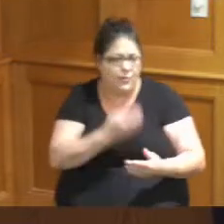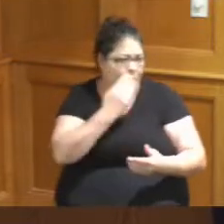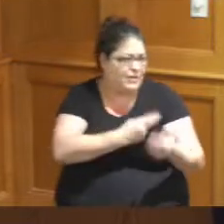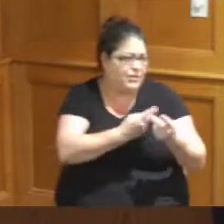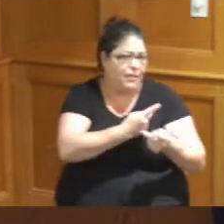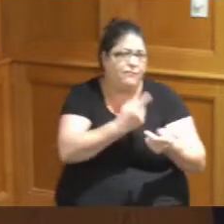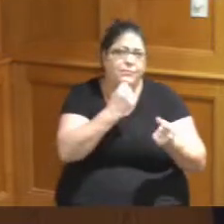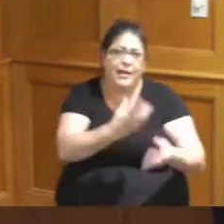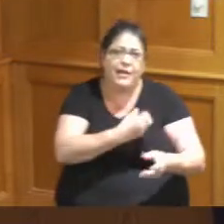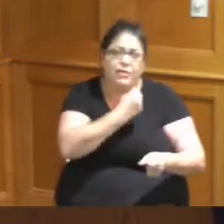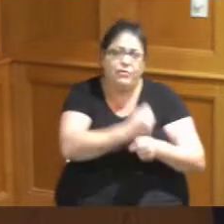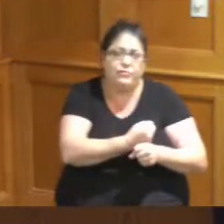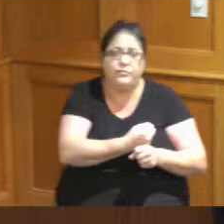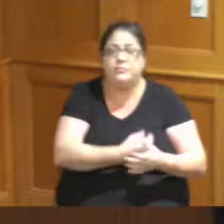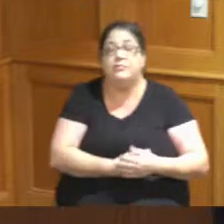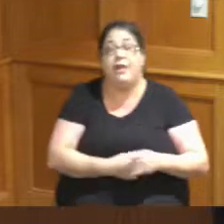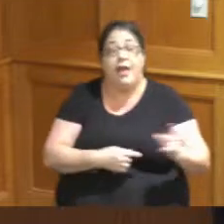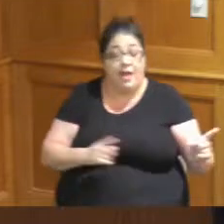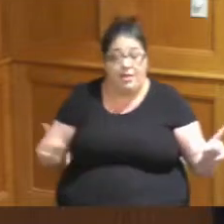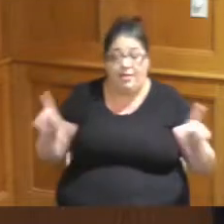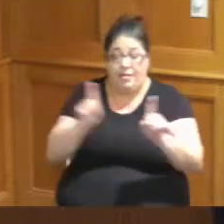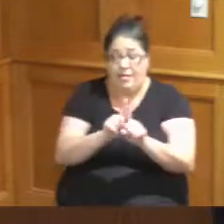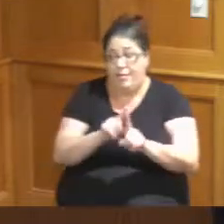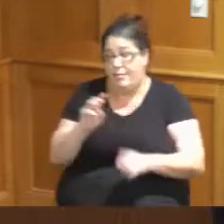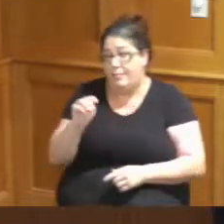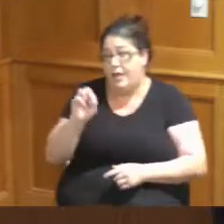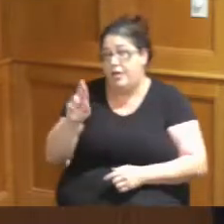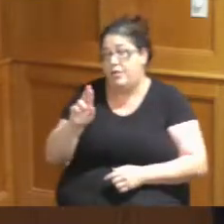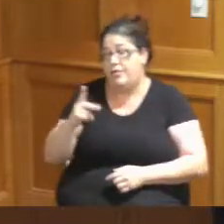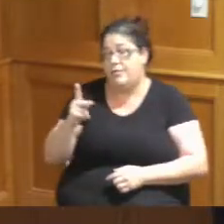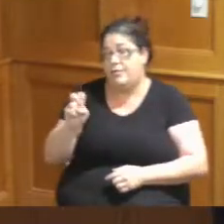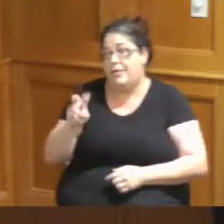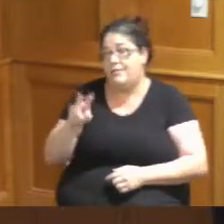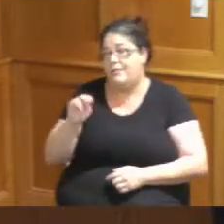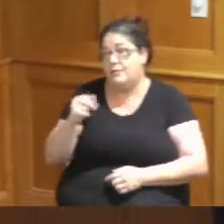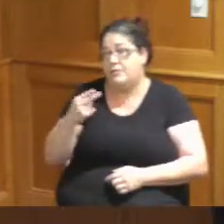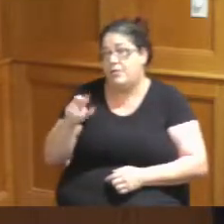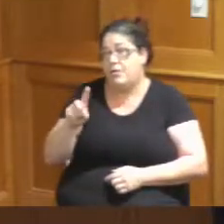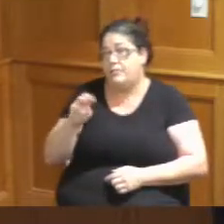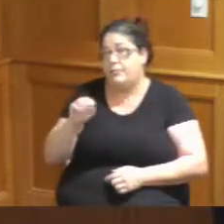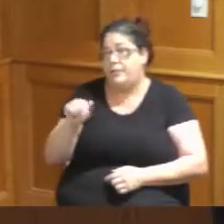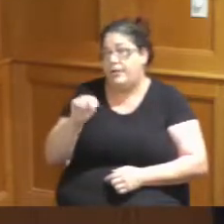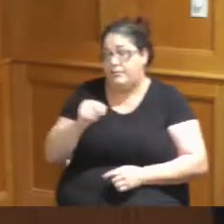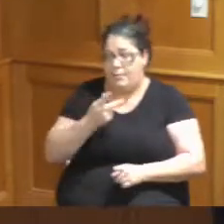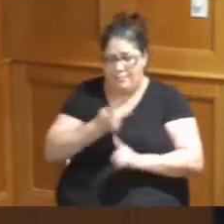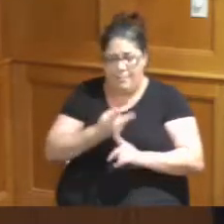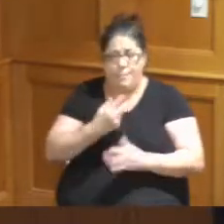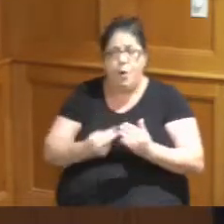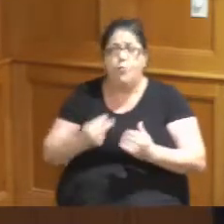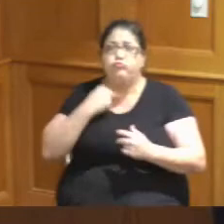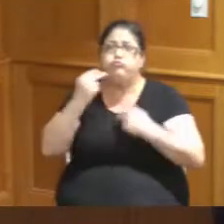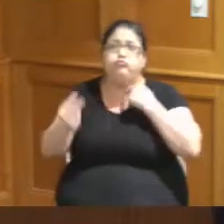and he and the Mayor Kevin Hardman who has been very vocal has had some very I think